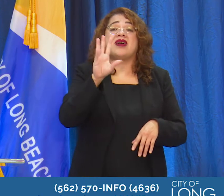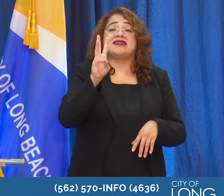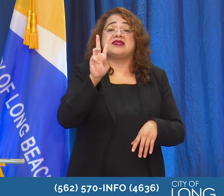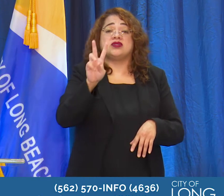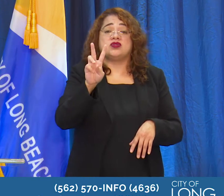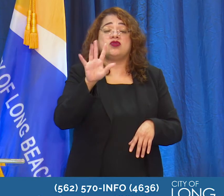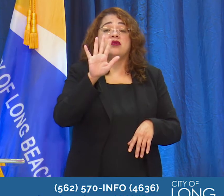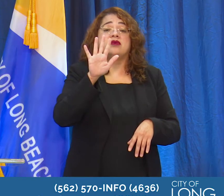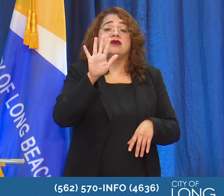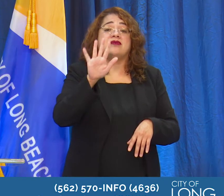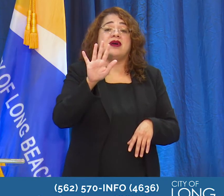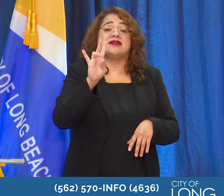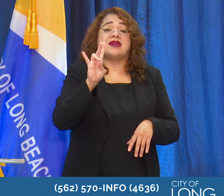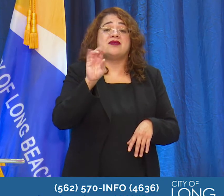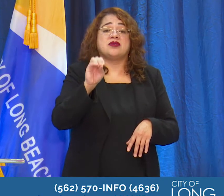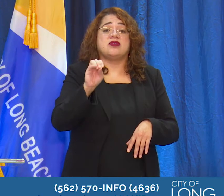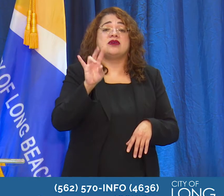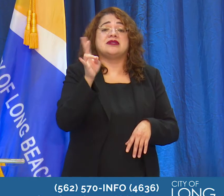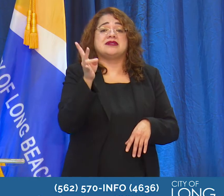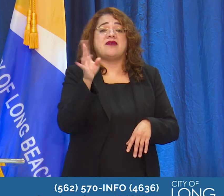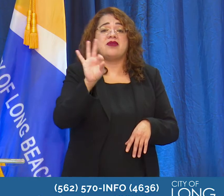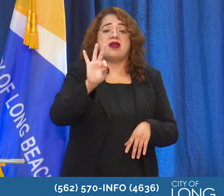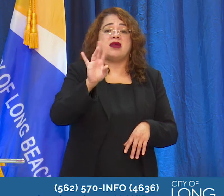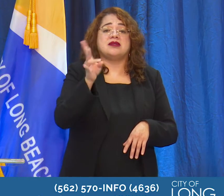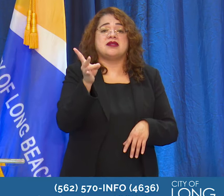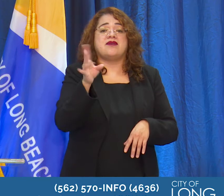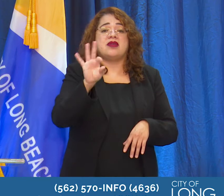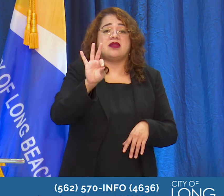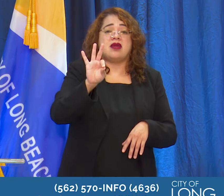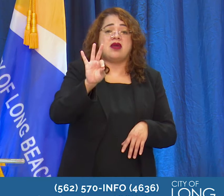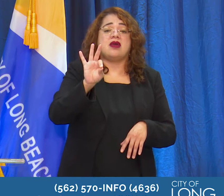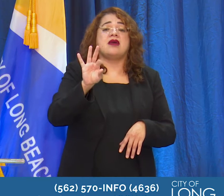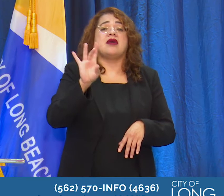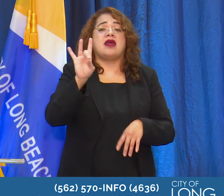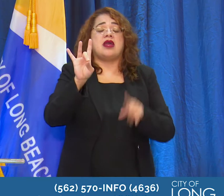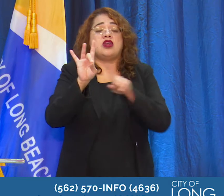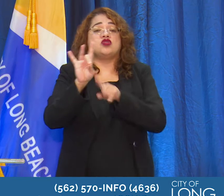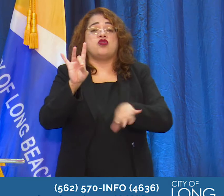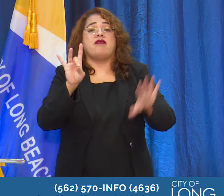(562) 570-7979 between 8 a.m to 5 p.m Monday through